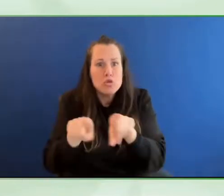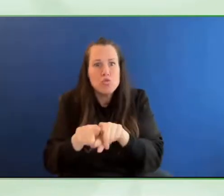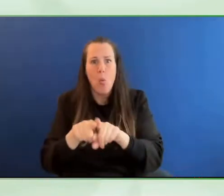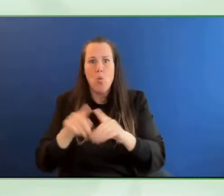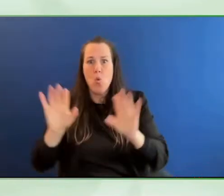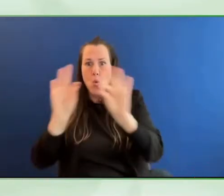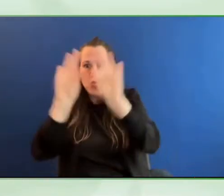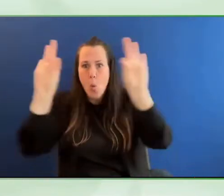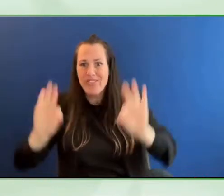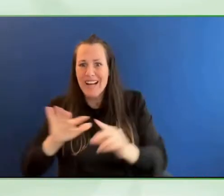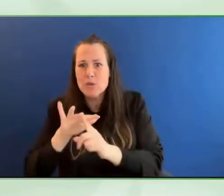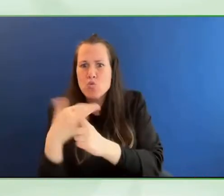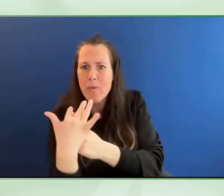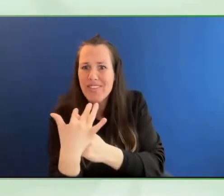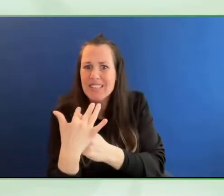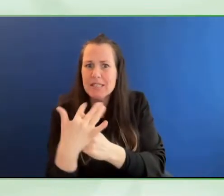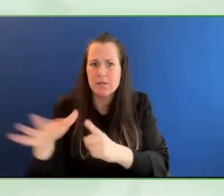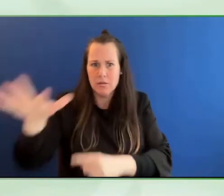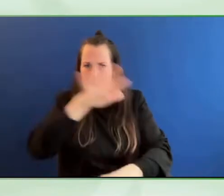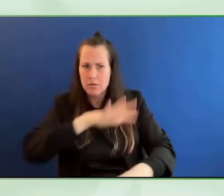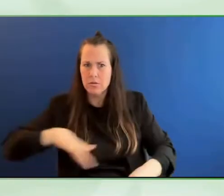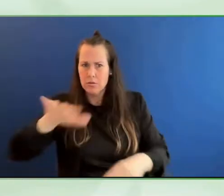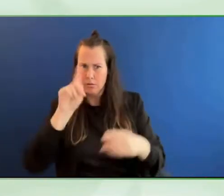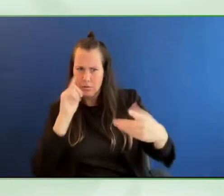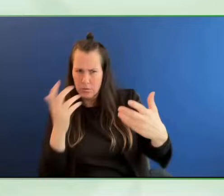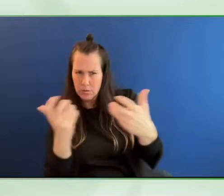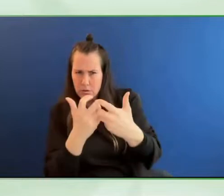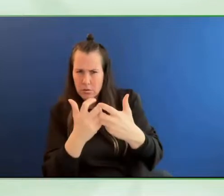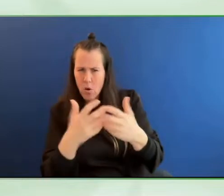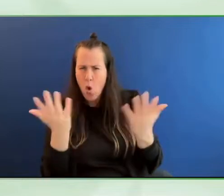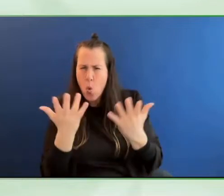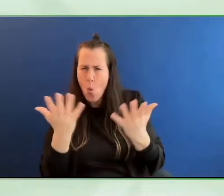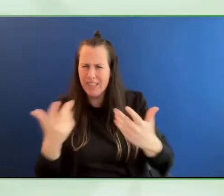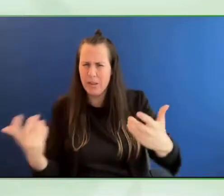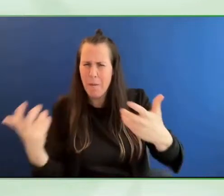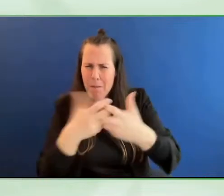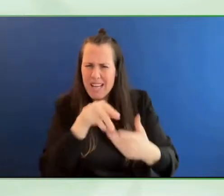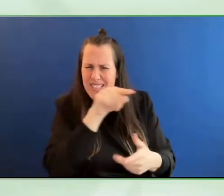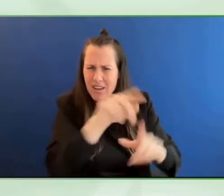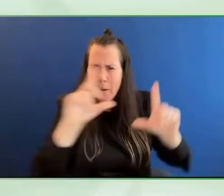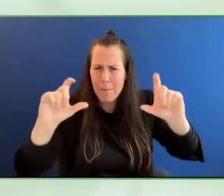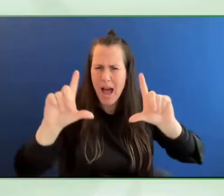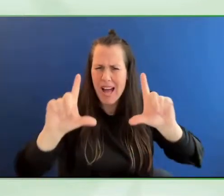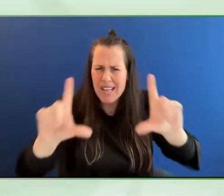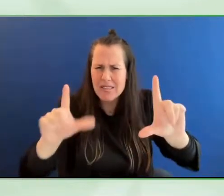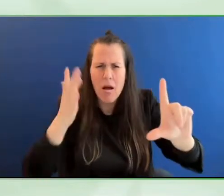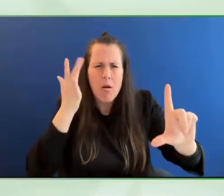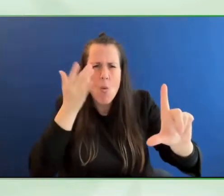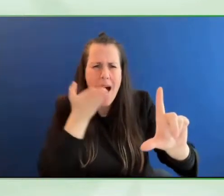in that particular case. So there's a lot of subjectivity that comes along with that, and I think that's one of